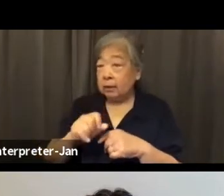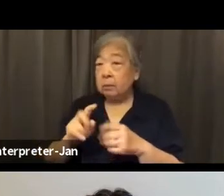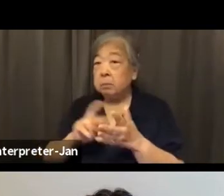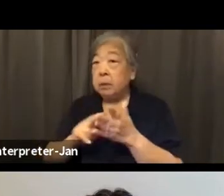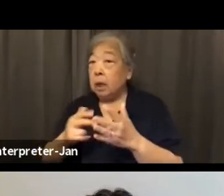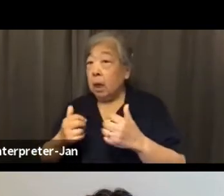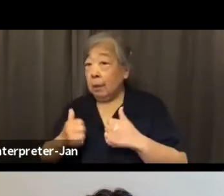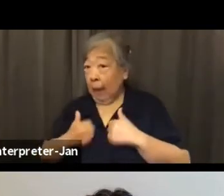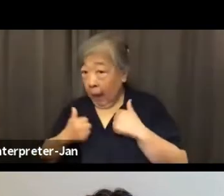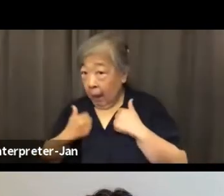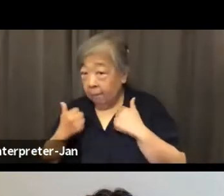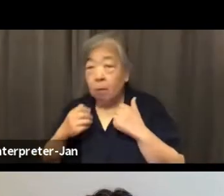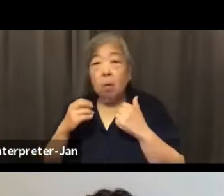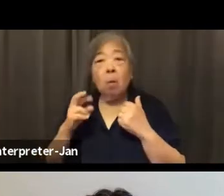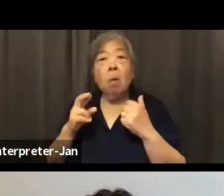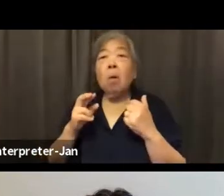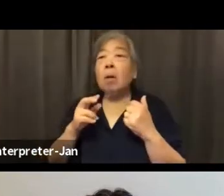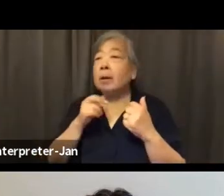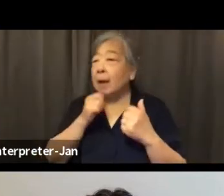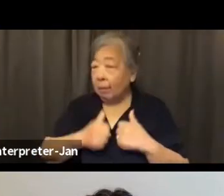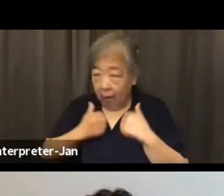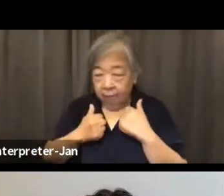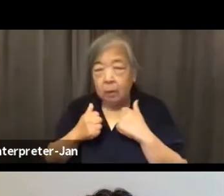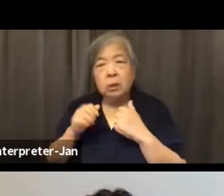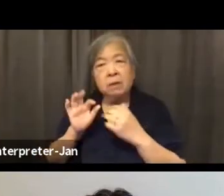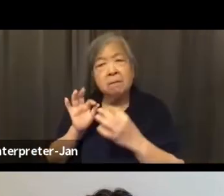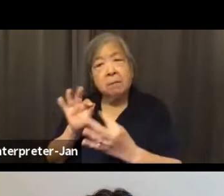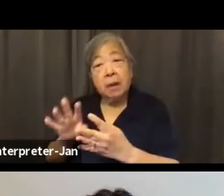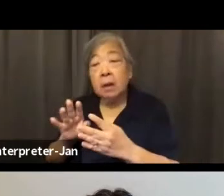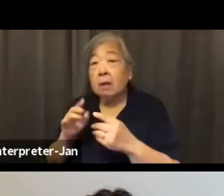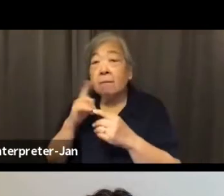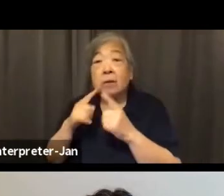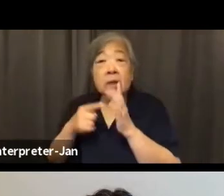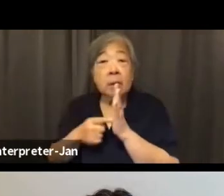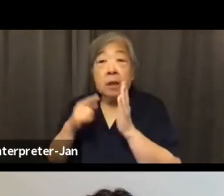For example if sometimes if there were too many platforms being offered, that could be